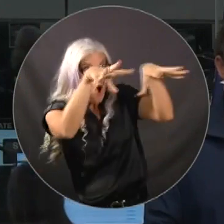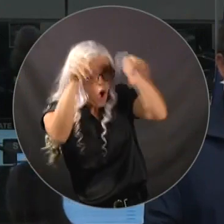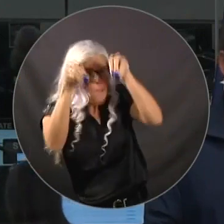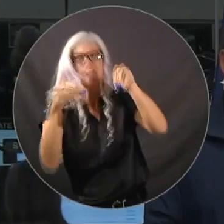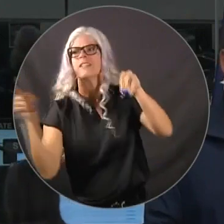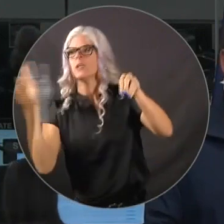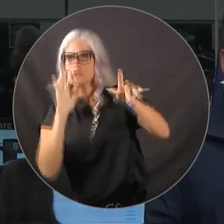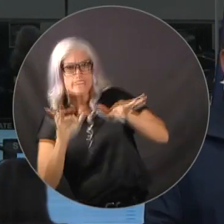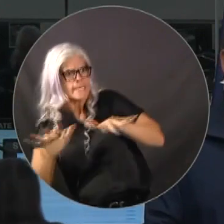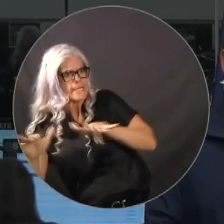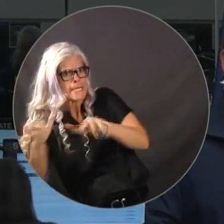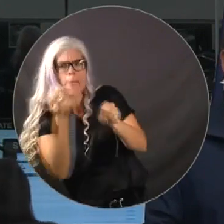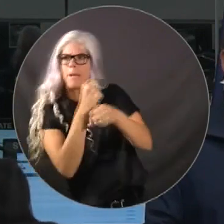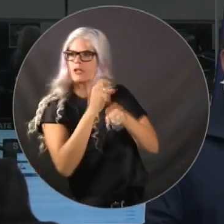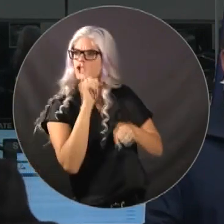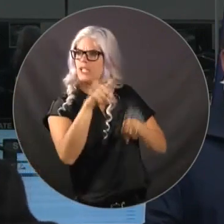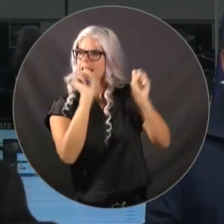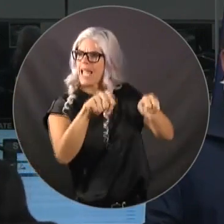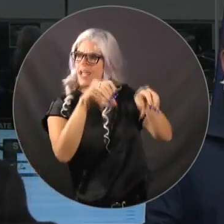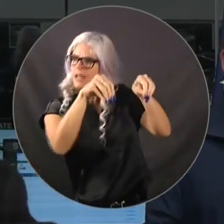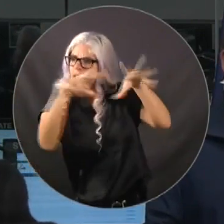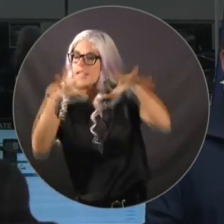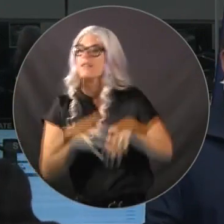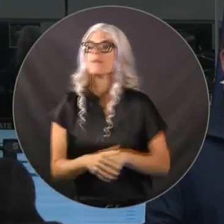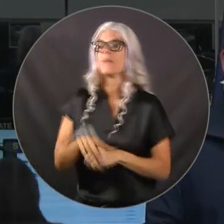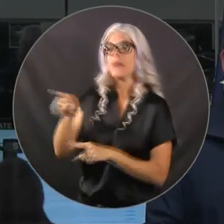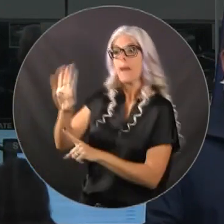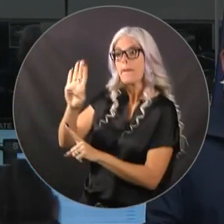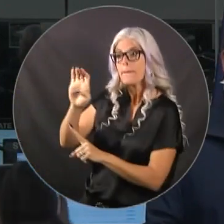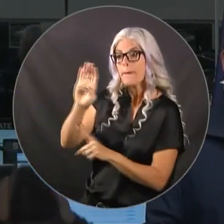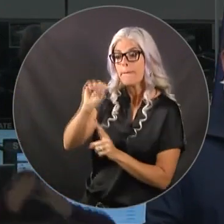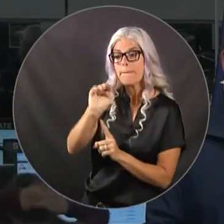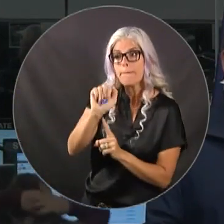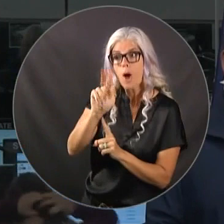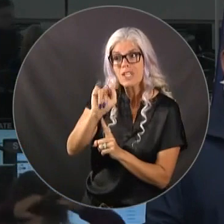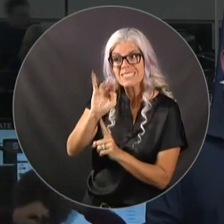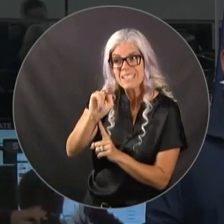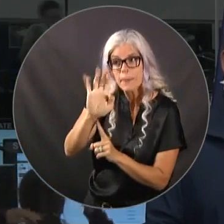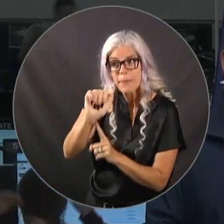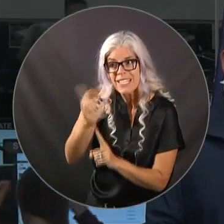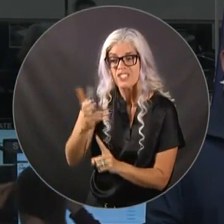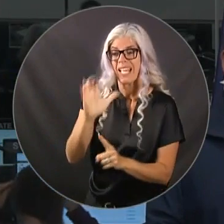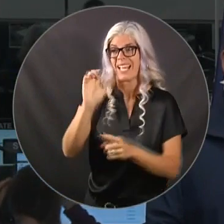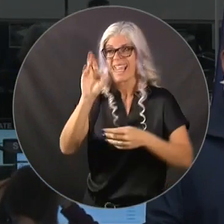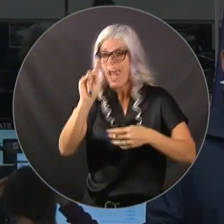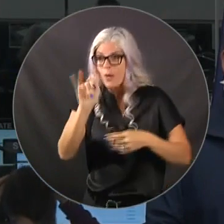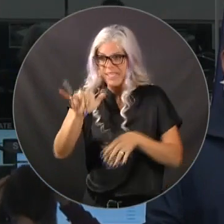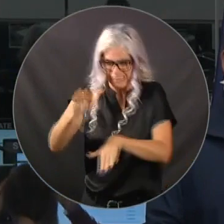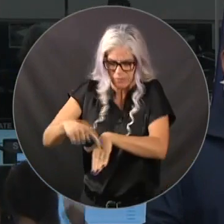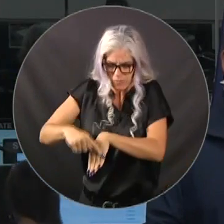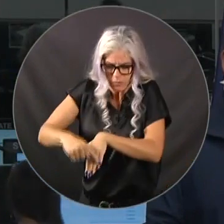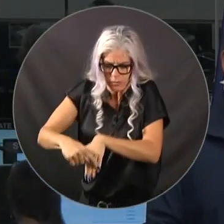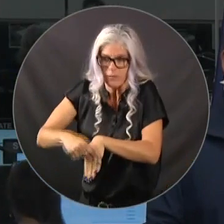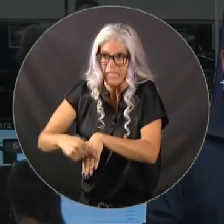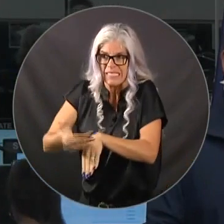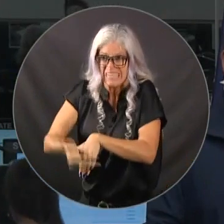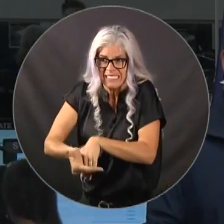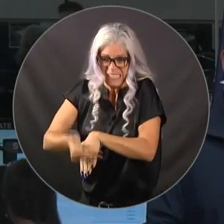the Palm Beach area into County and ST Lucie count F. D. M. Liaisons have be